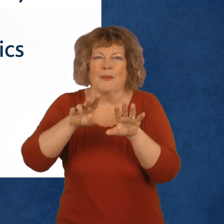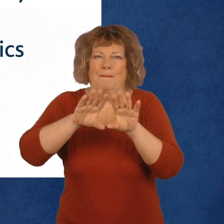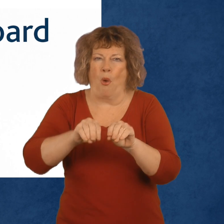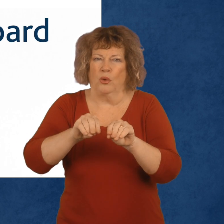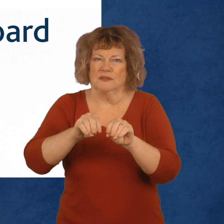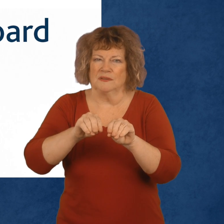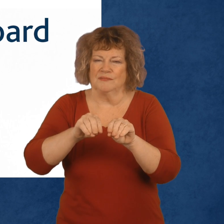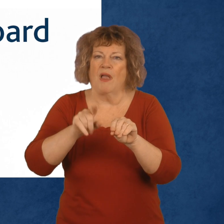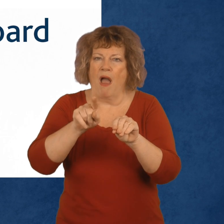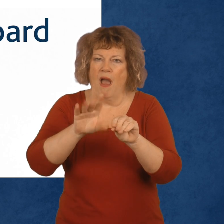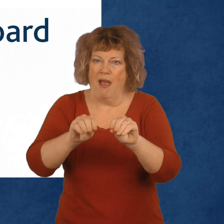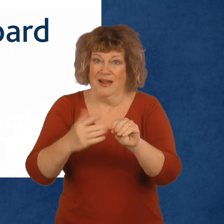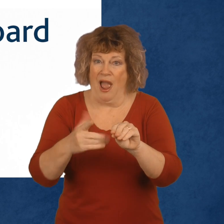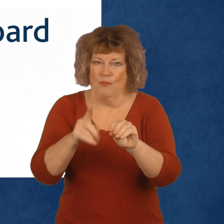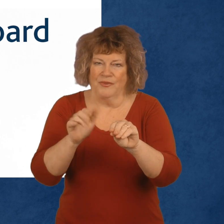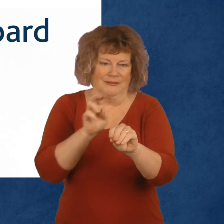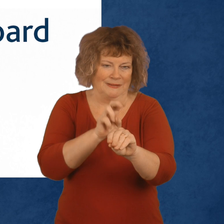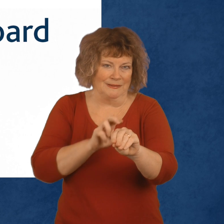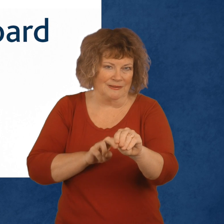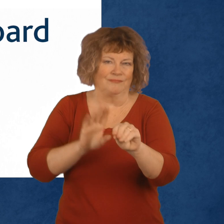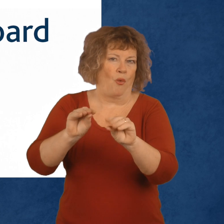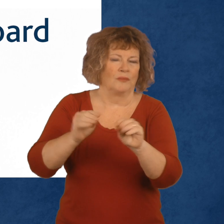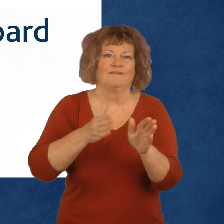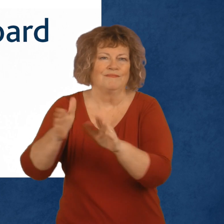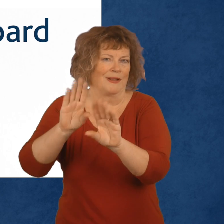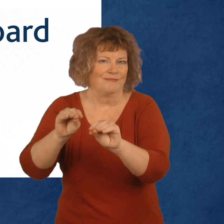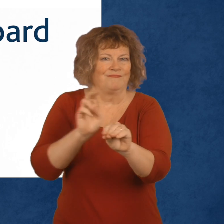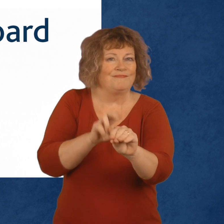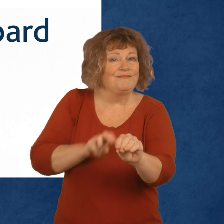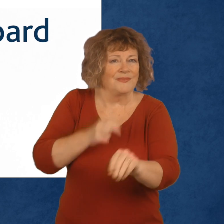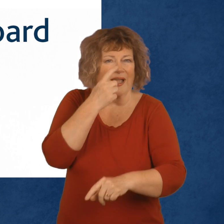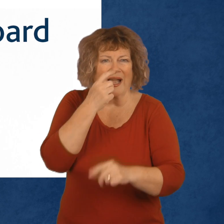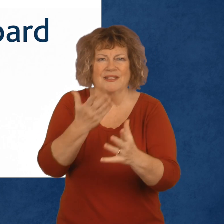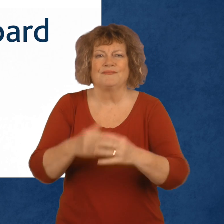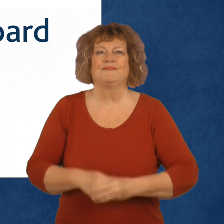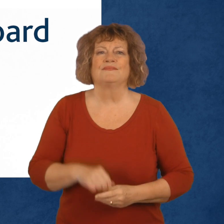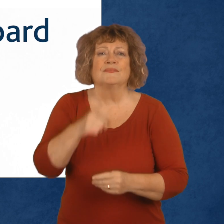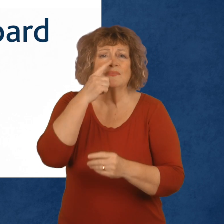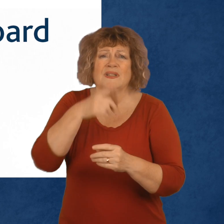You can find out if you can get help with legal costs, known as 'legal aid', at this website.